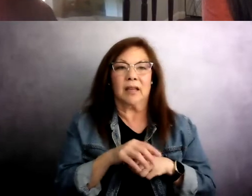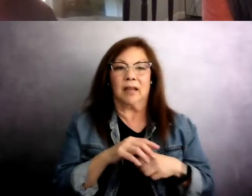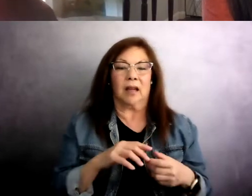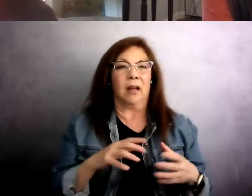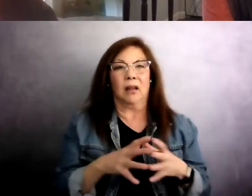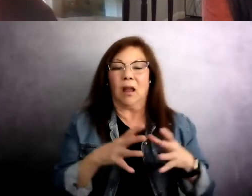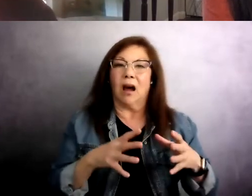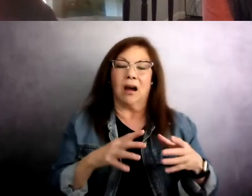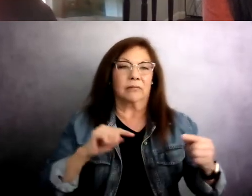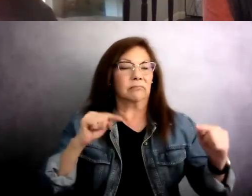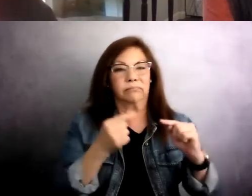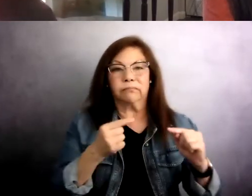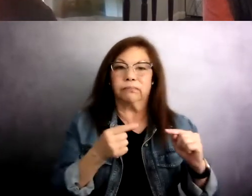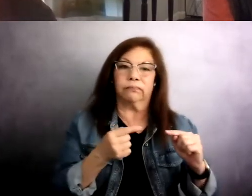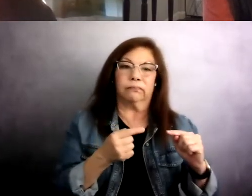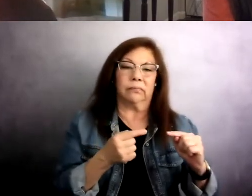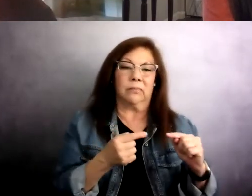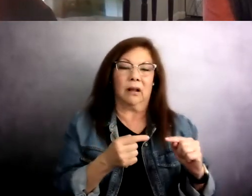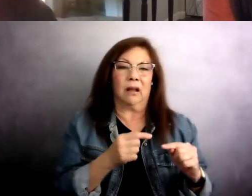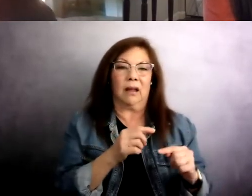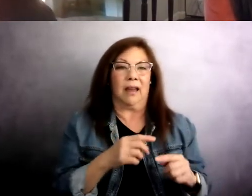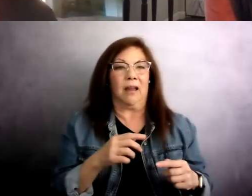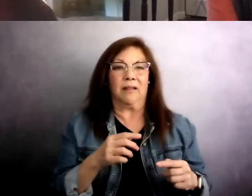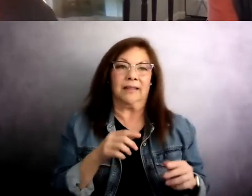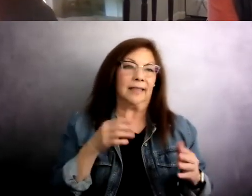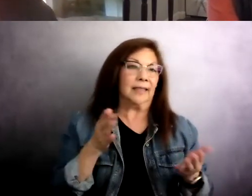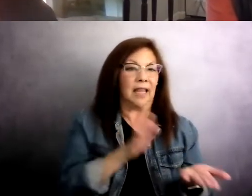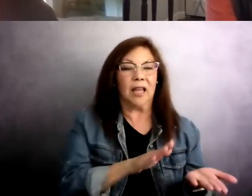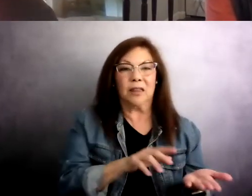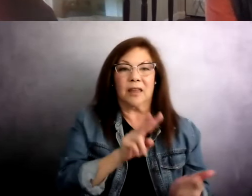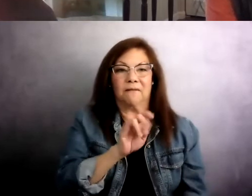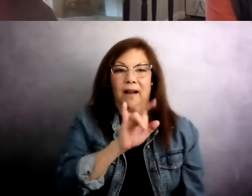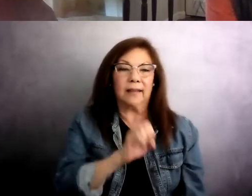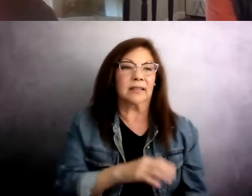and violence, and death on aging community at the time. -- Asian. And that is the dark